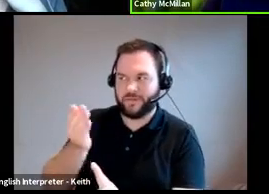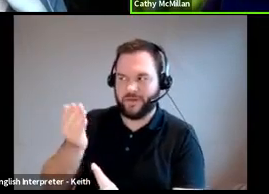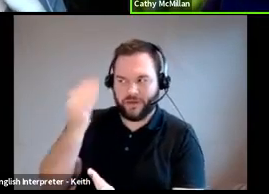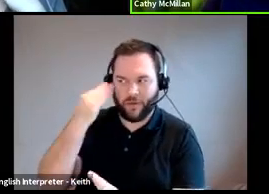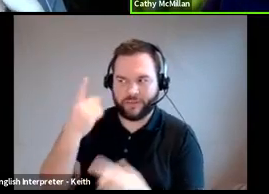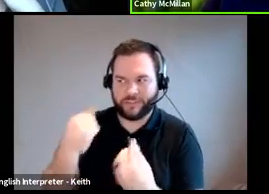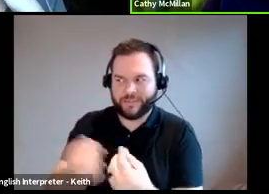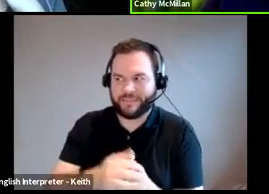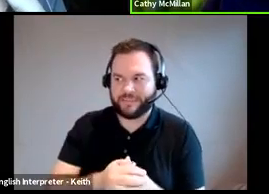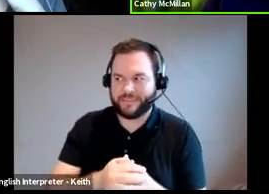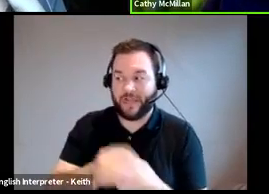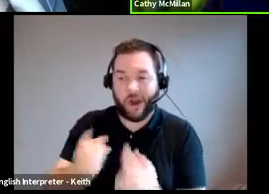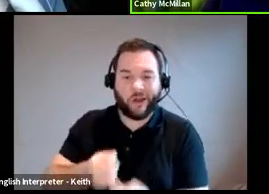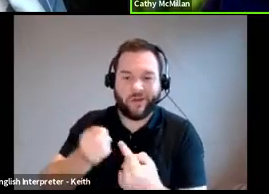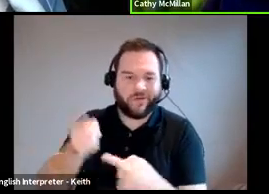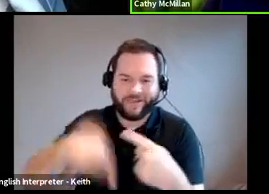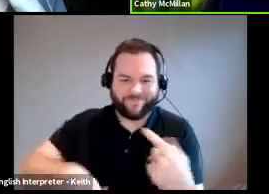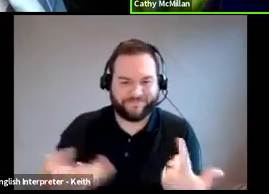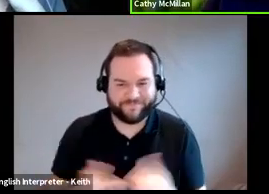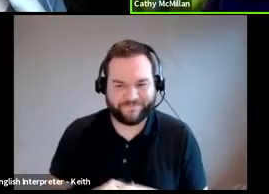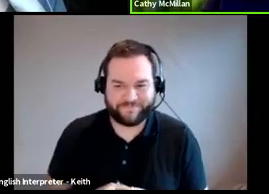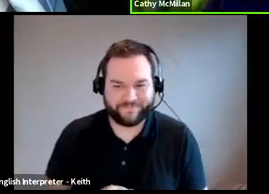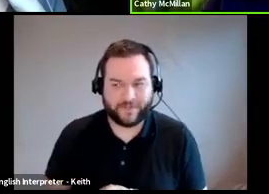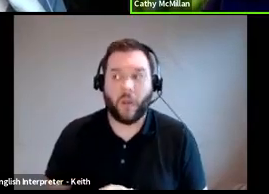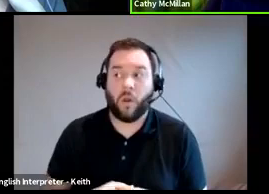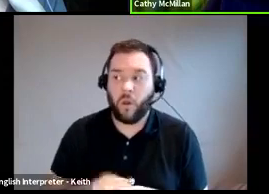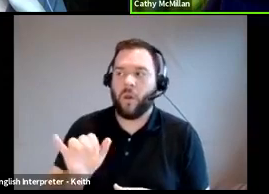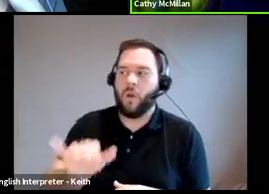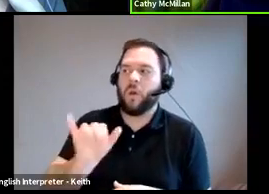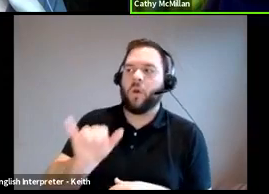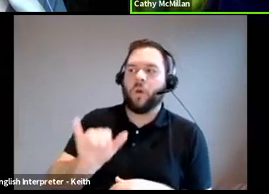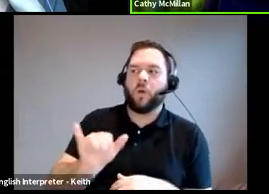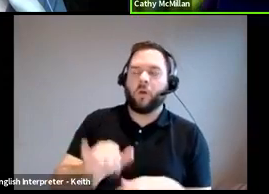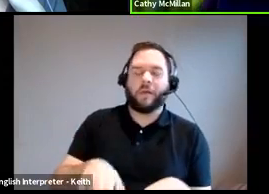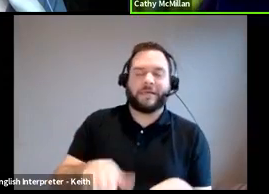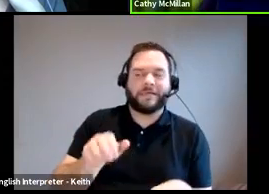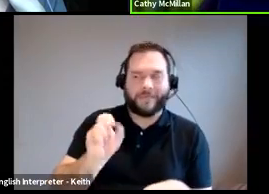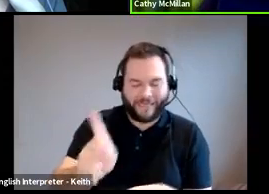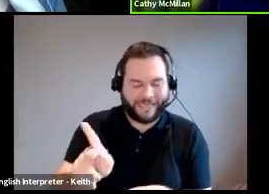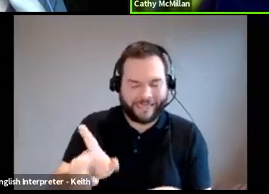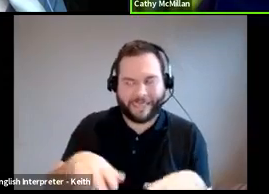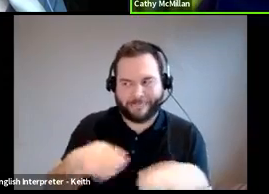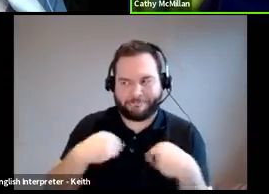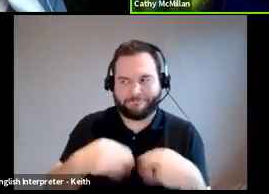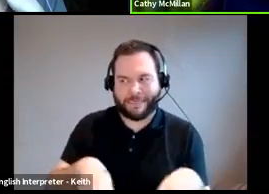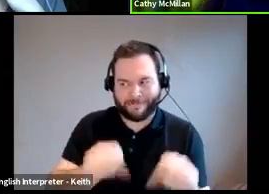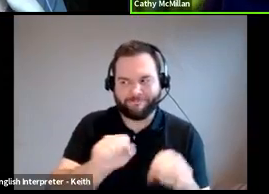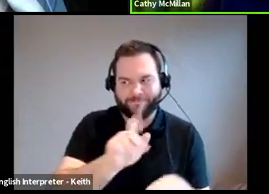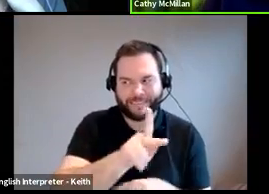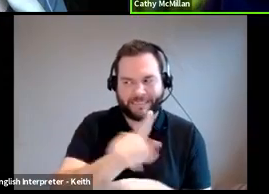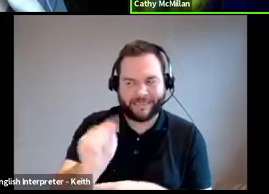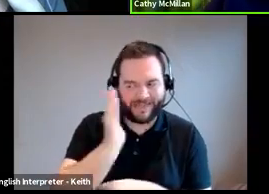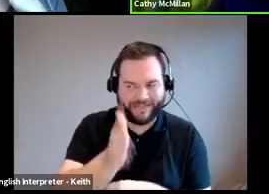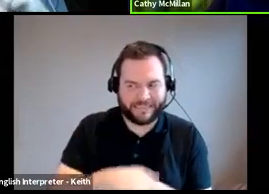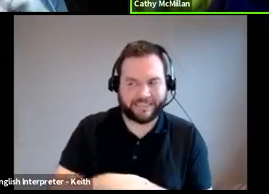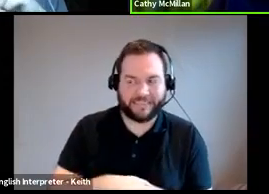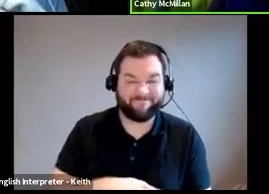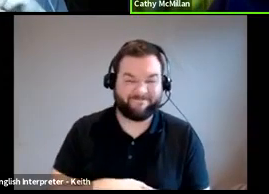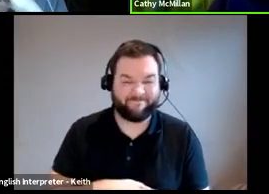stuff. They cannot They can't argue with you. u. And, oh And.